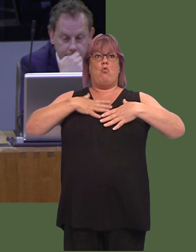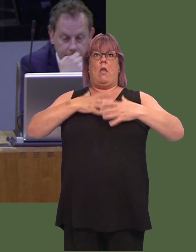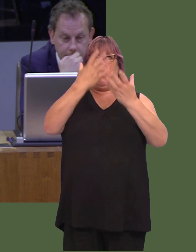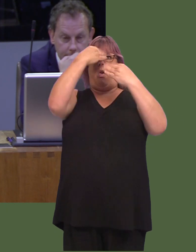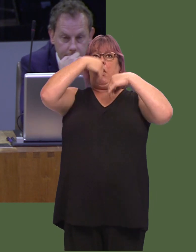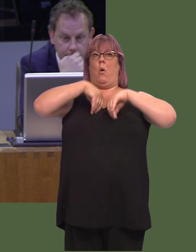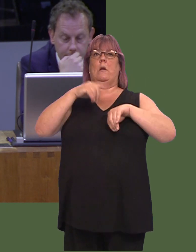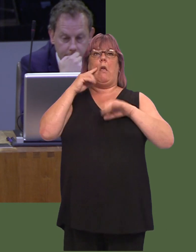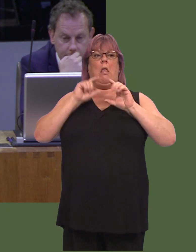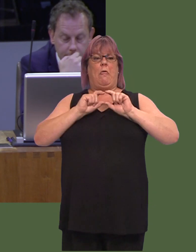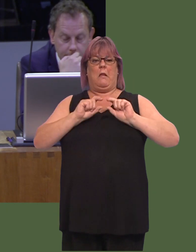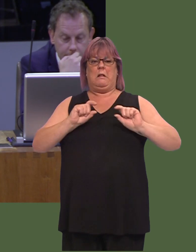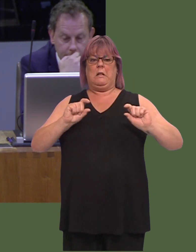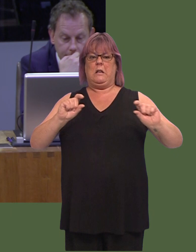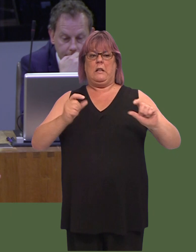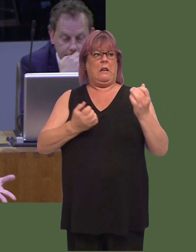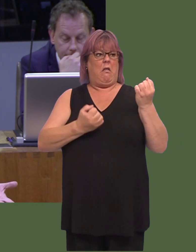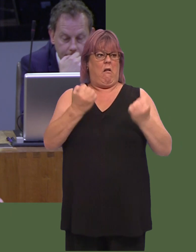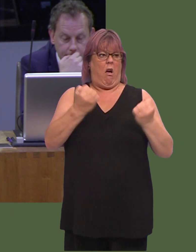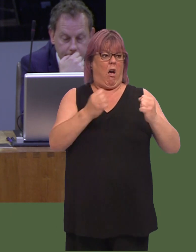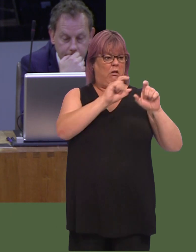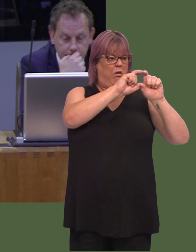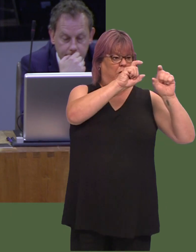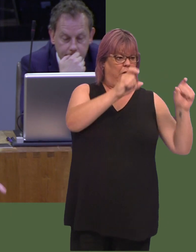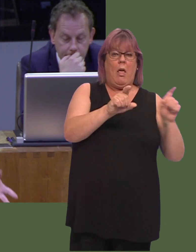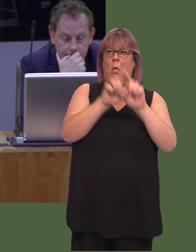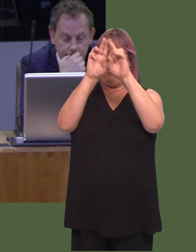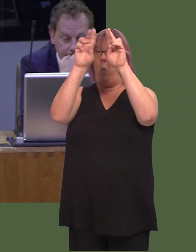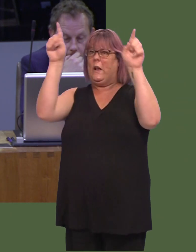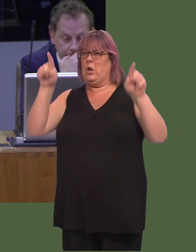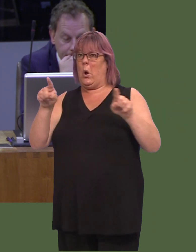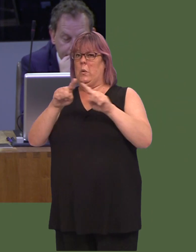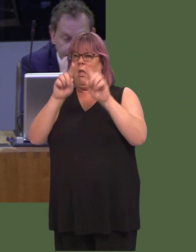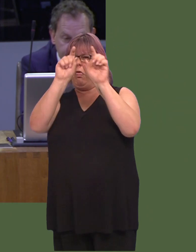we breathe and thick layers of dust covering everything from our cars to our windows.